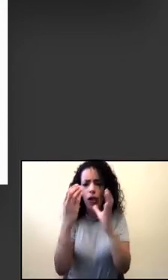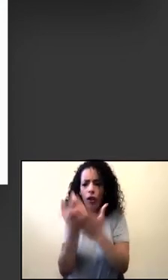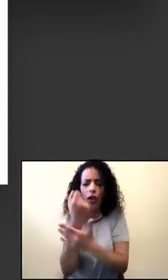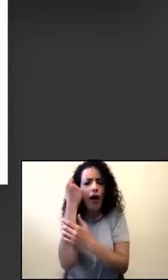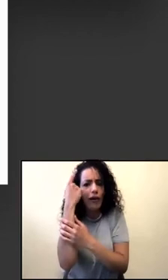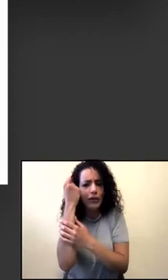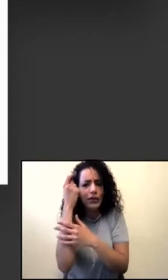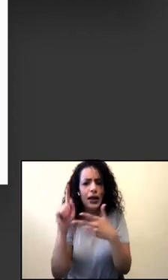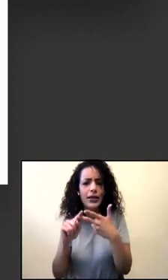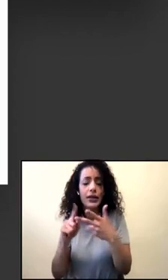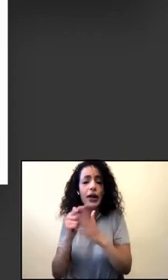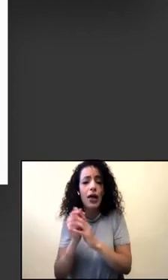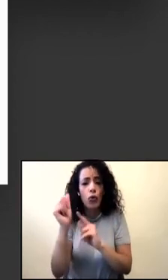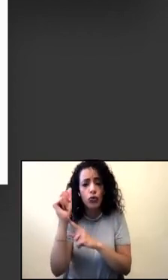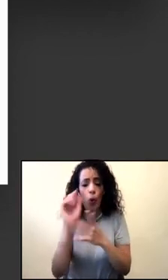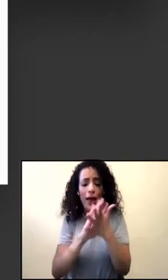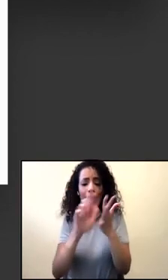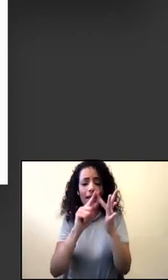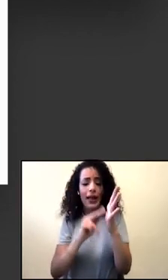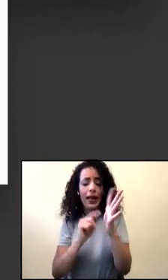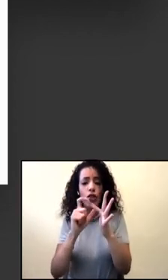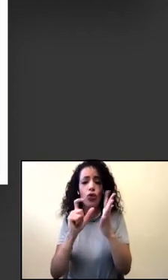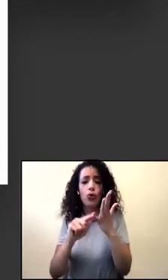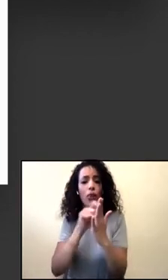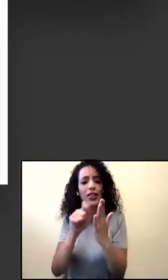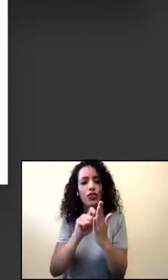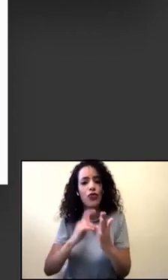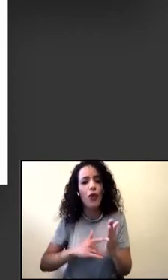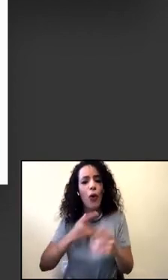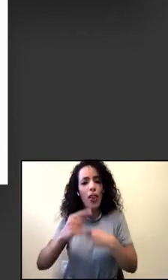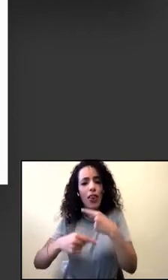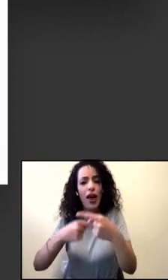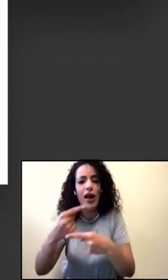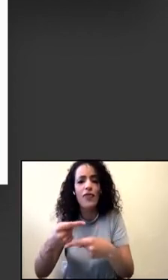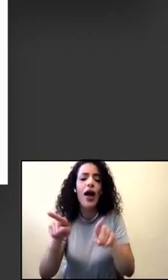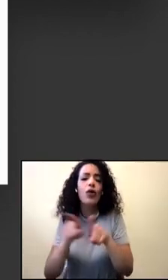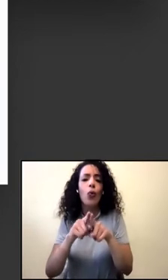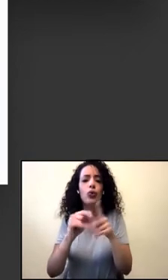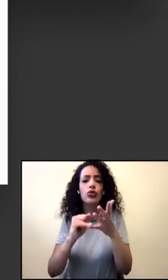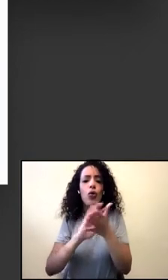Hindu Lit for Life Non-Fiction Prize, and the Shakti Bhatt First Book Prize. Her second book